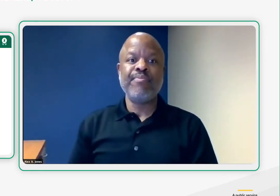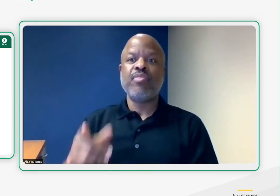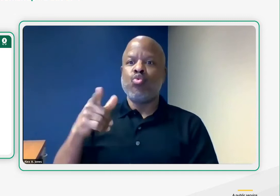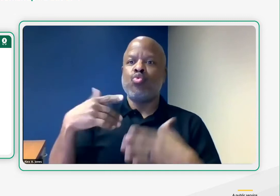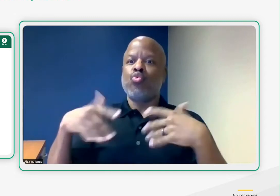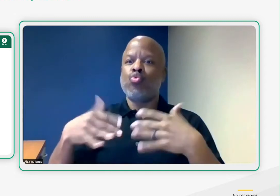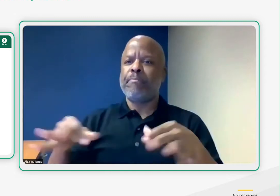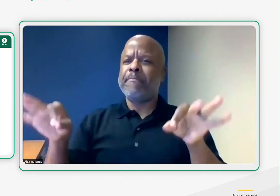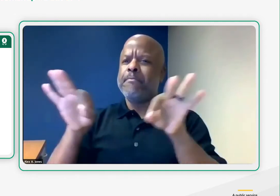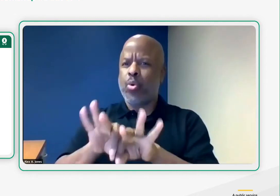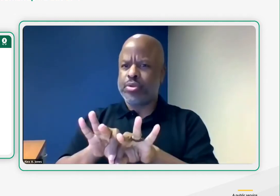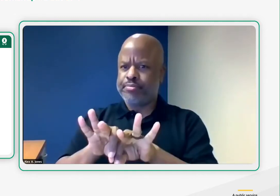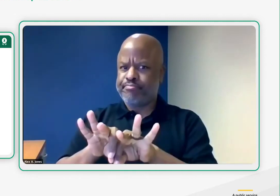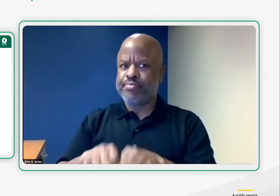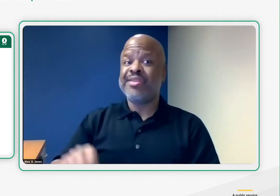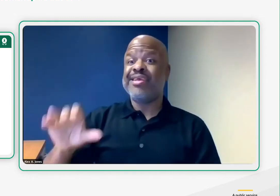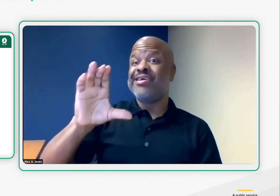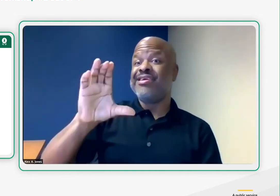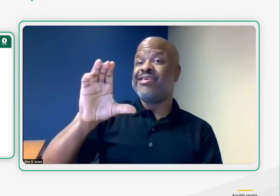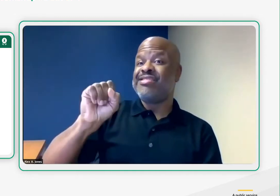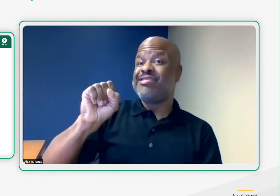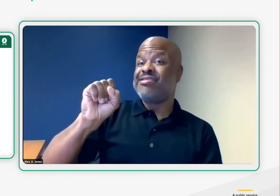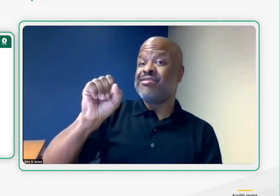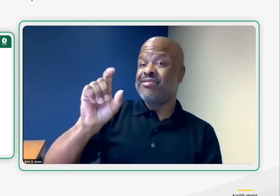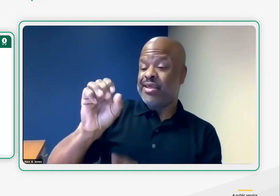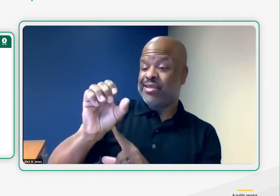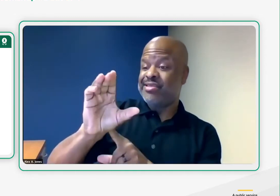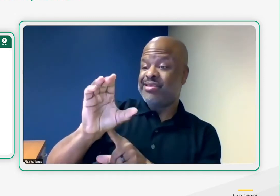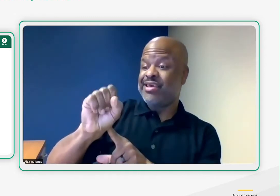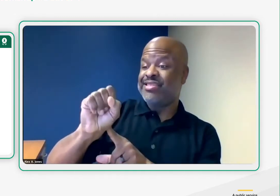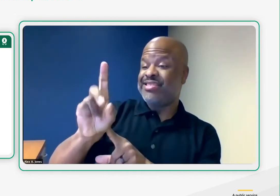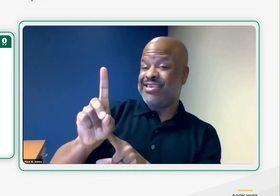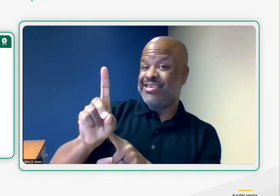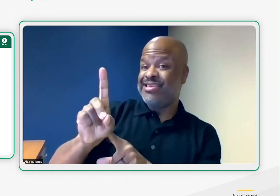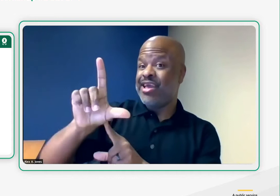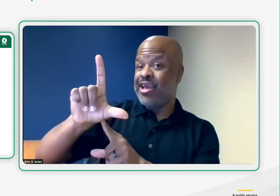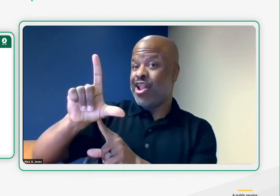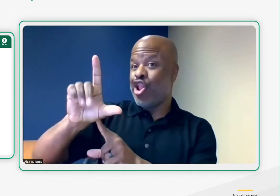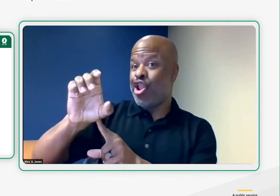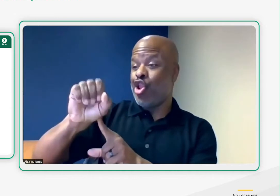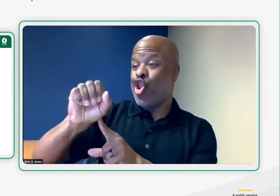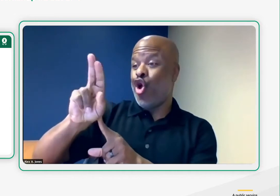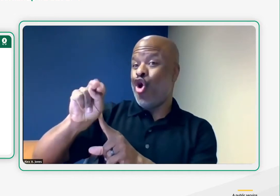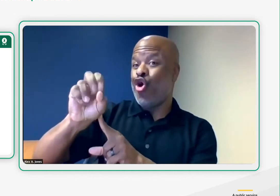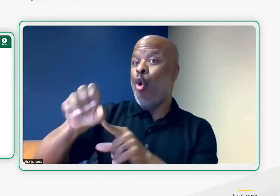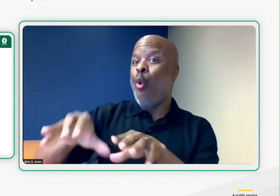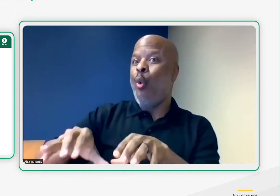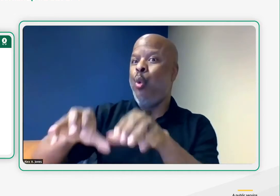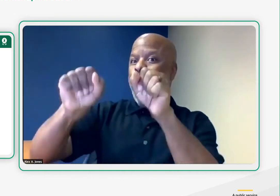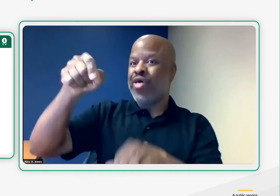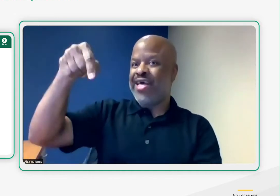Again, it's of vital importance to say thank you to CSD Learns, who is hosting this specific